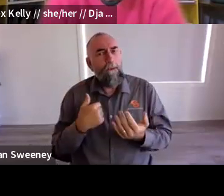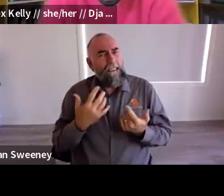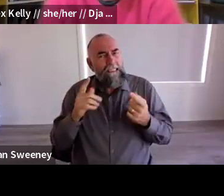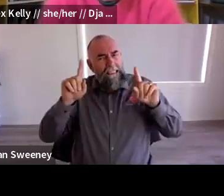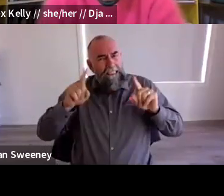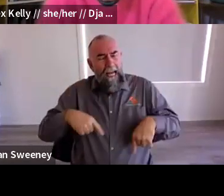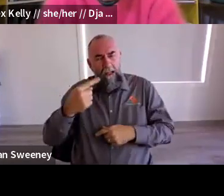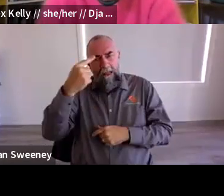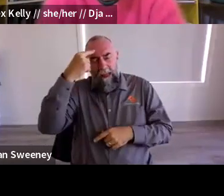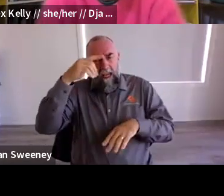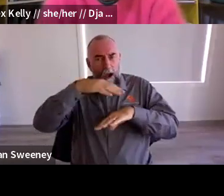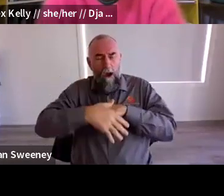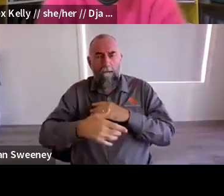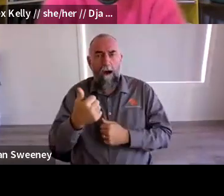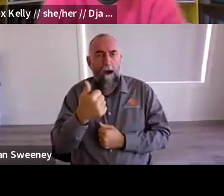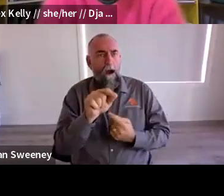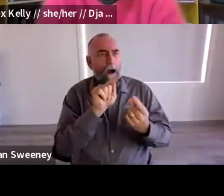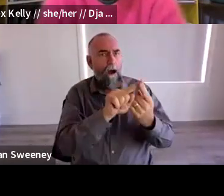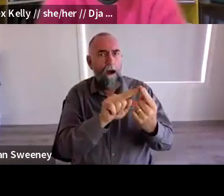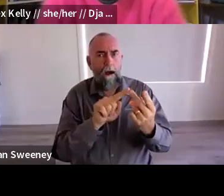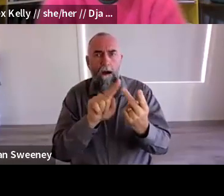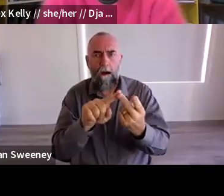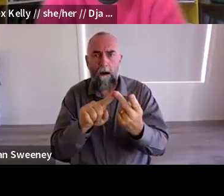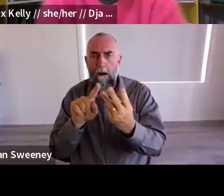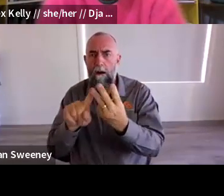climate protest, why would I then attend this festival that's sponsored